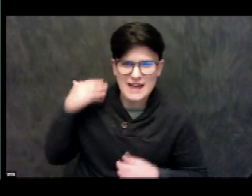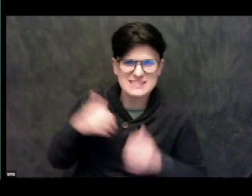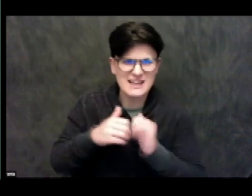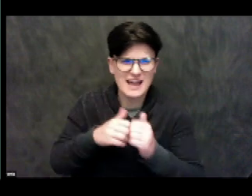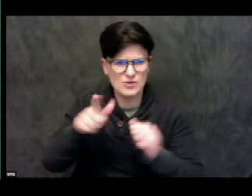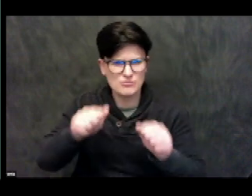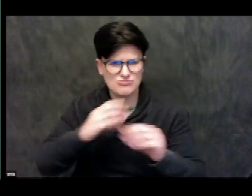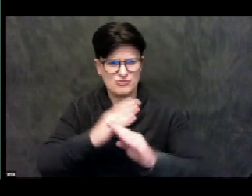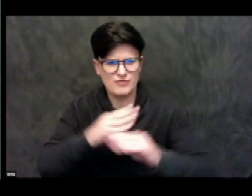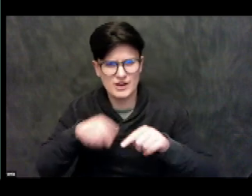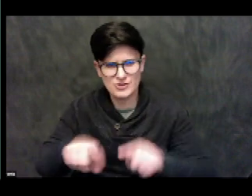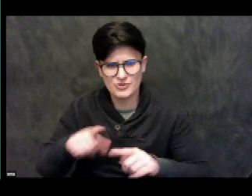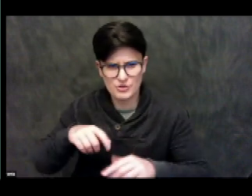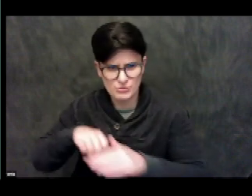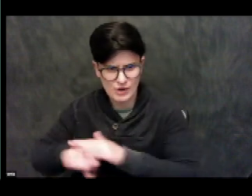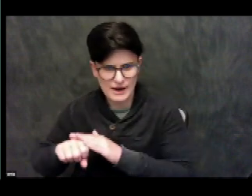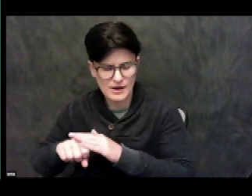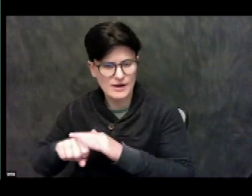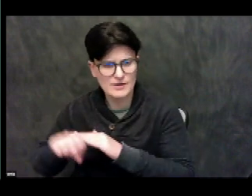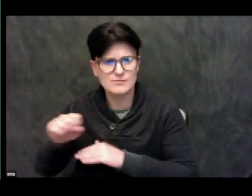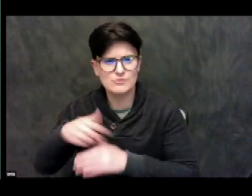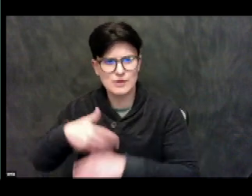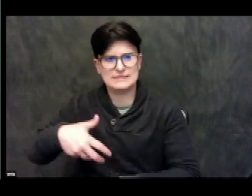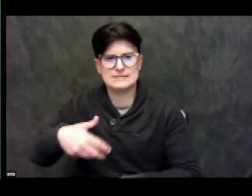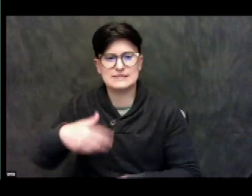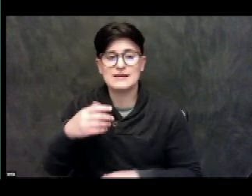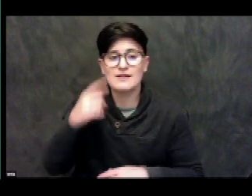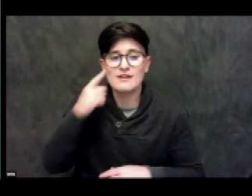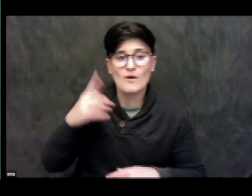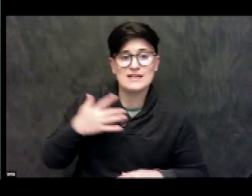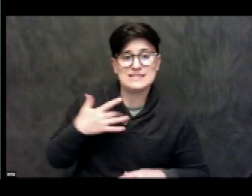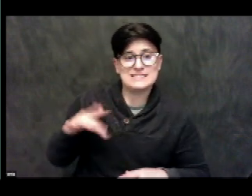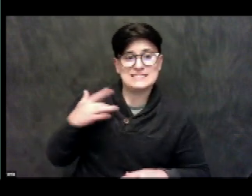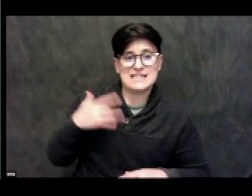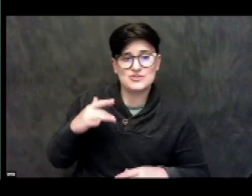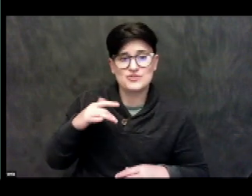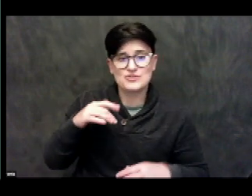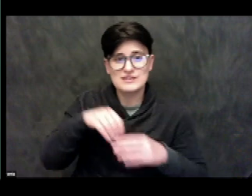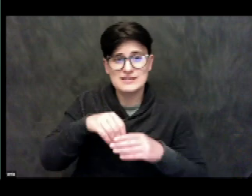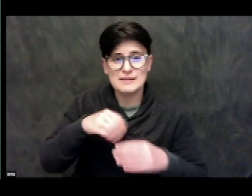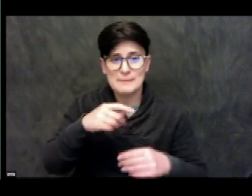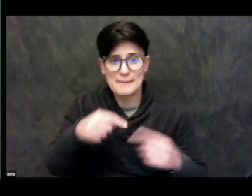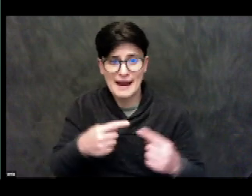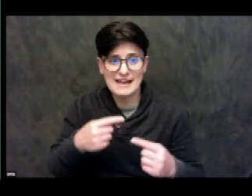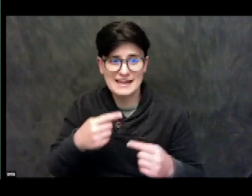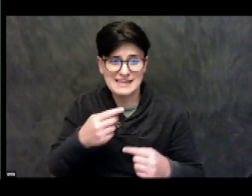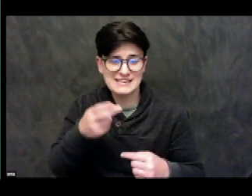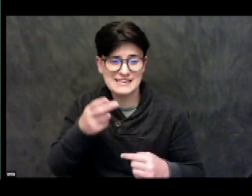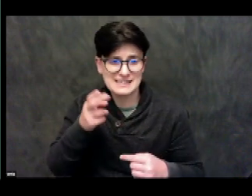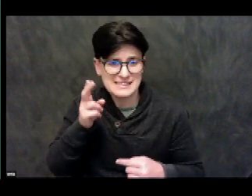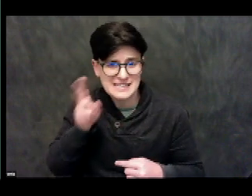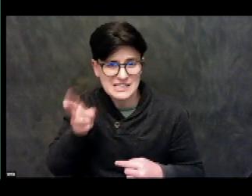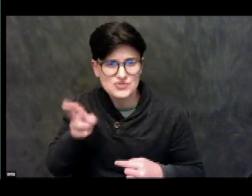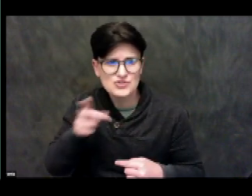you want to think about pain syndromes, current treatments for bowel and bladder history. You want to think about surgeries.